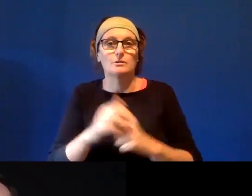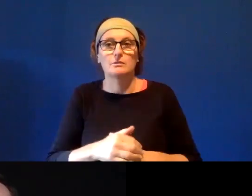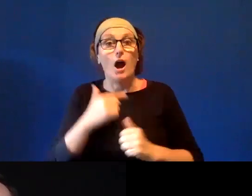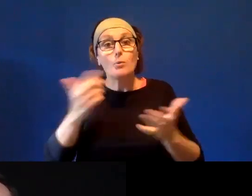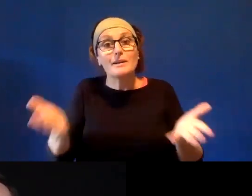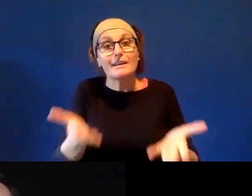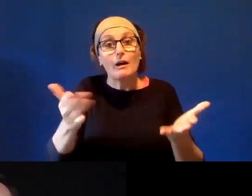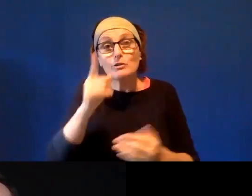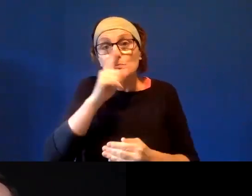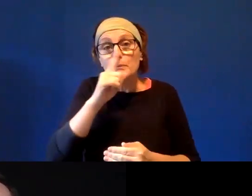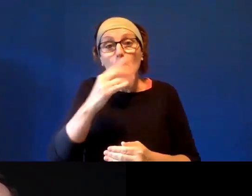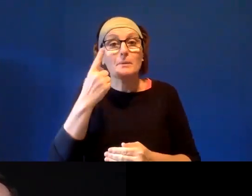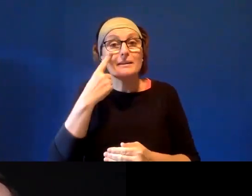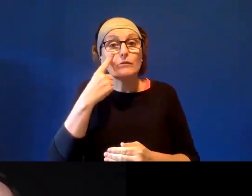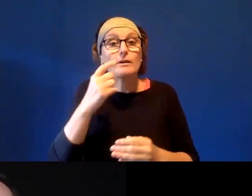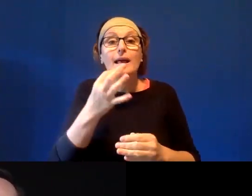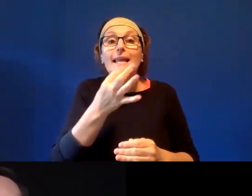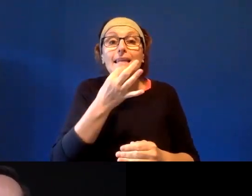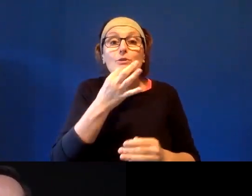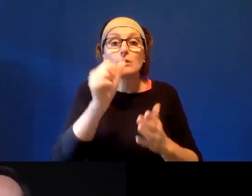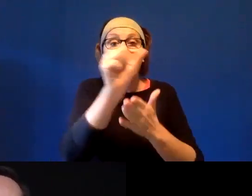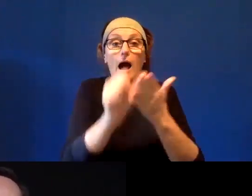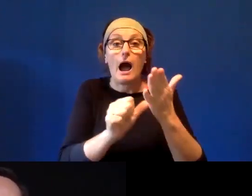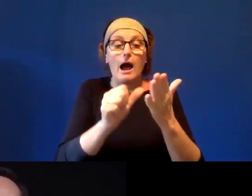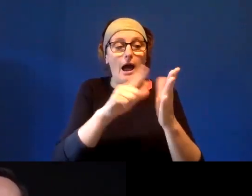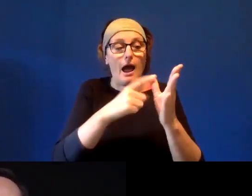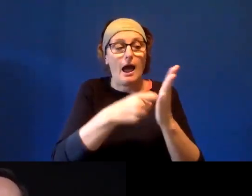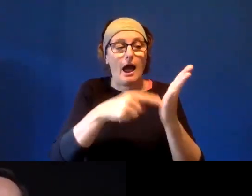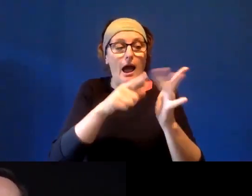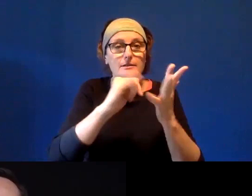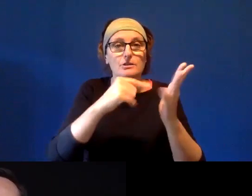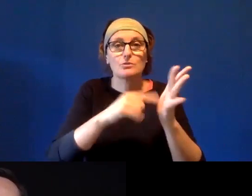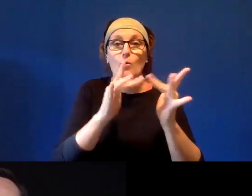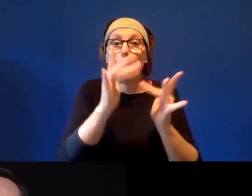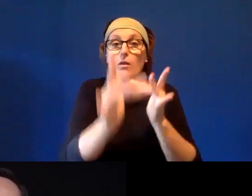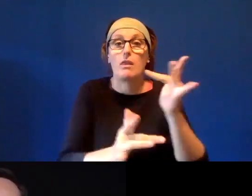and check out Little Artists on-Line, with Feral artists. They do